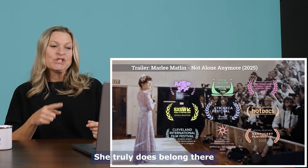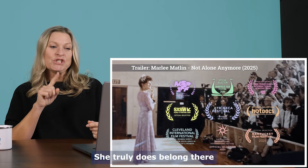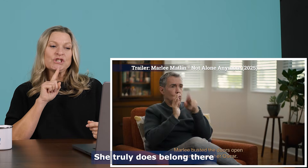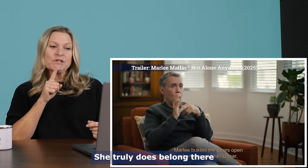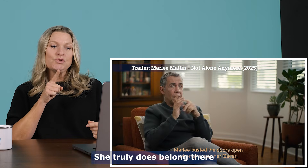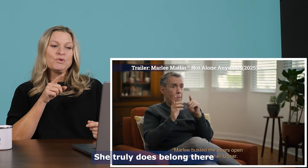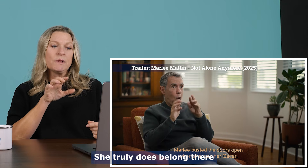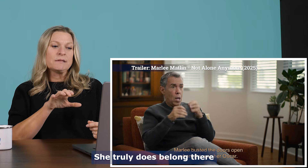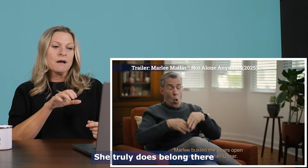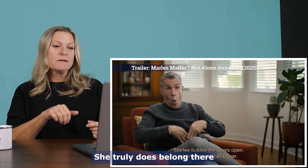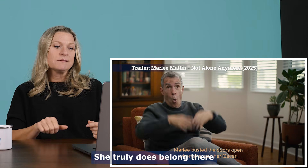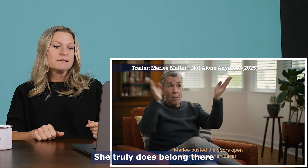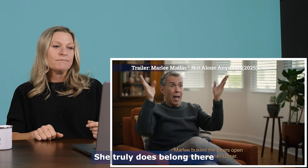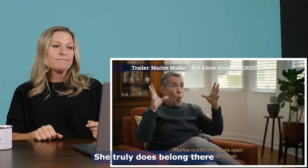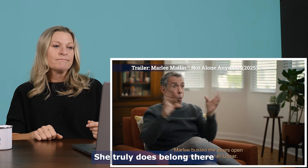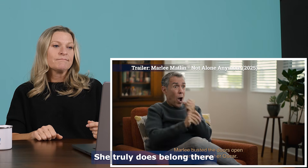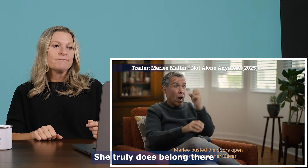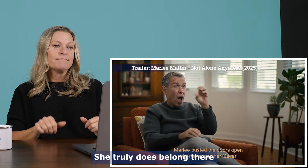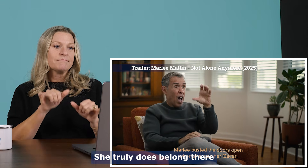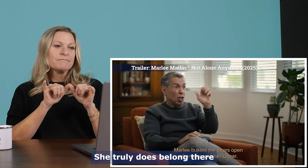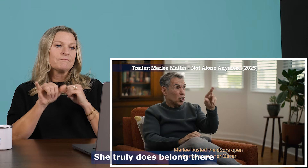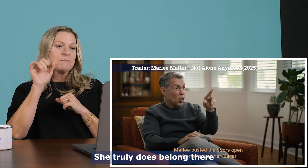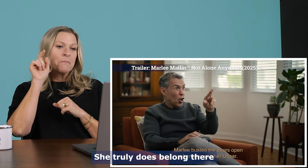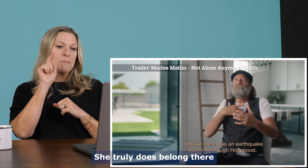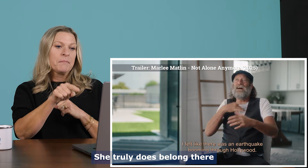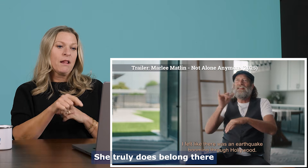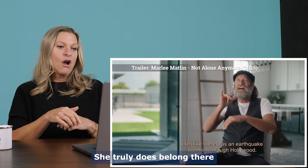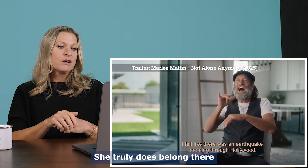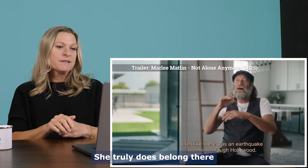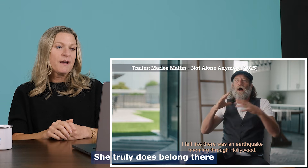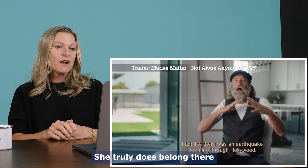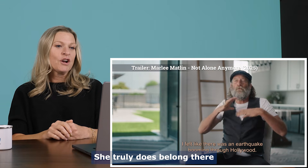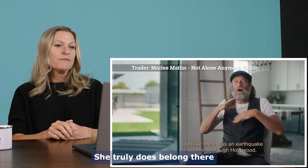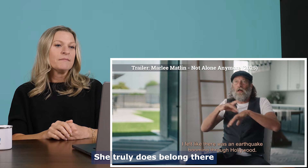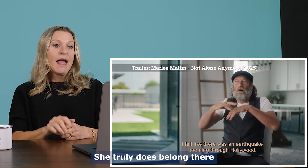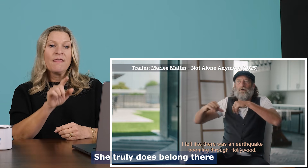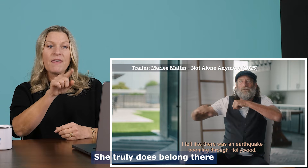She truly does belong there